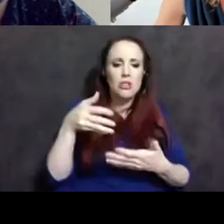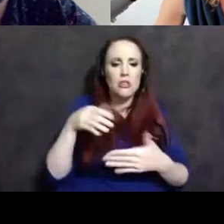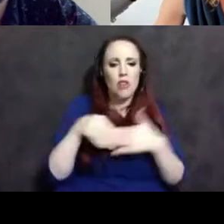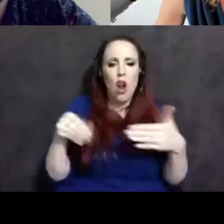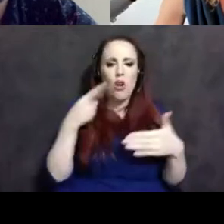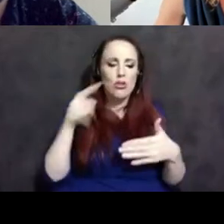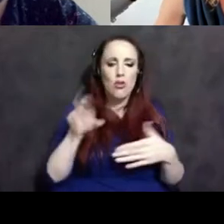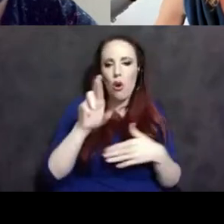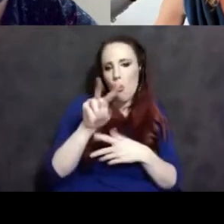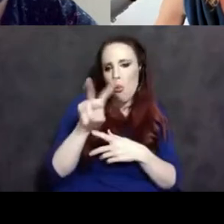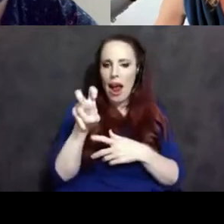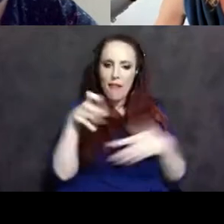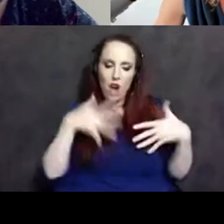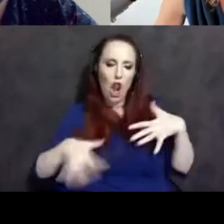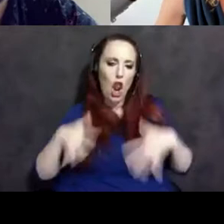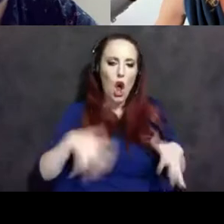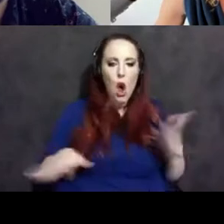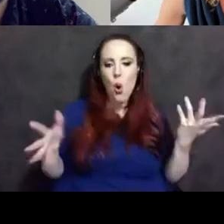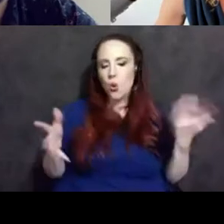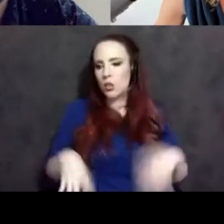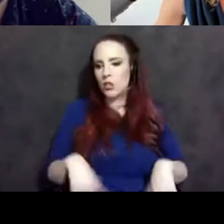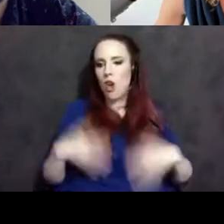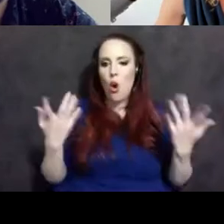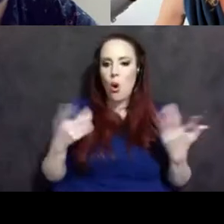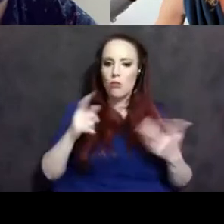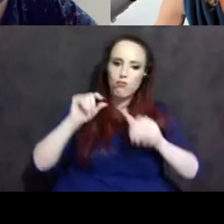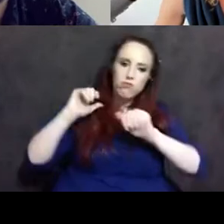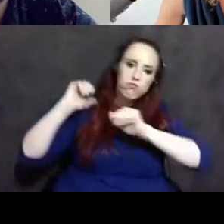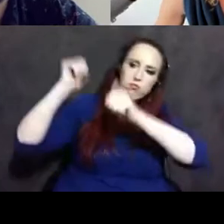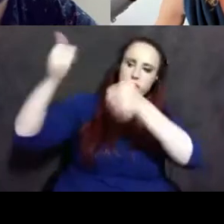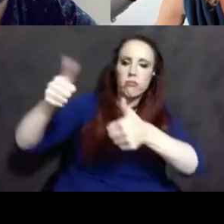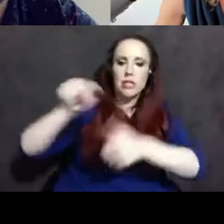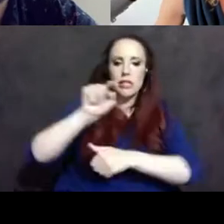Just to put a giant T Mobile logo, like, for what reason?